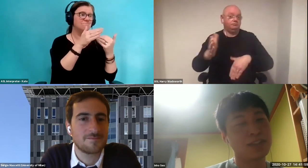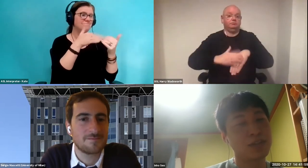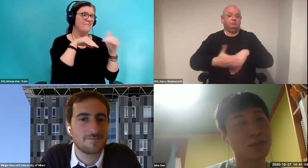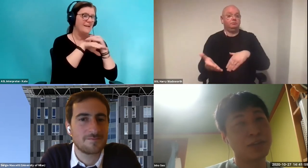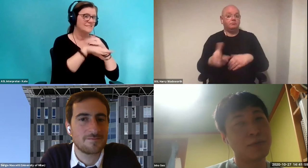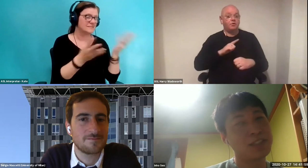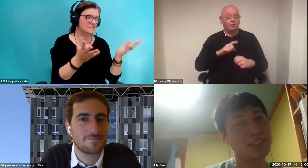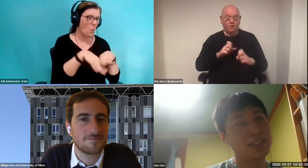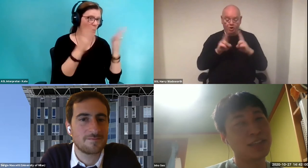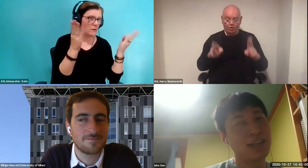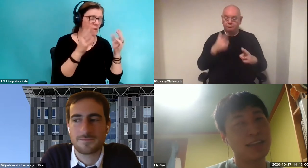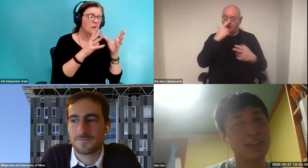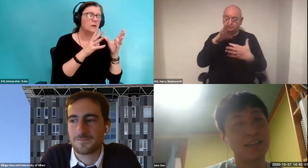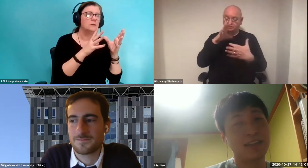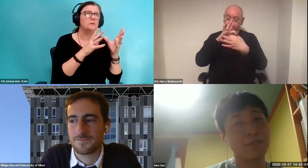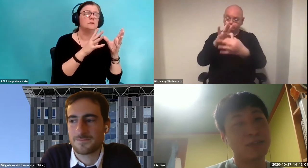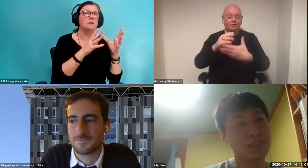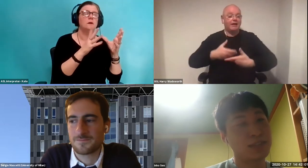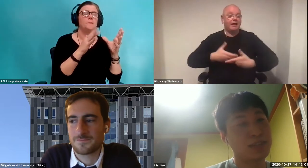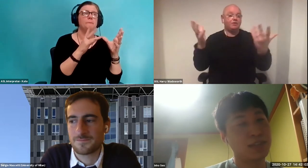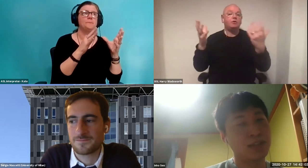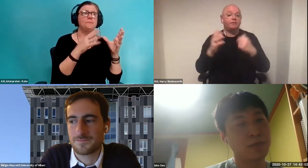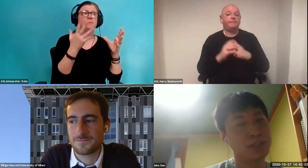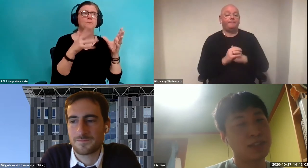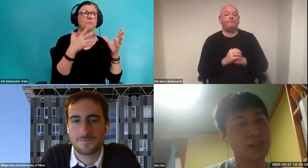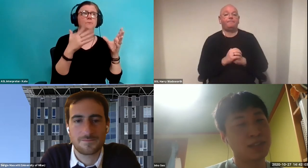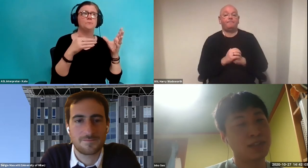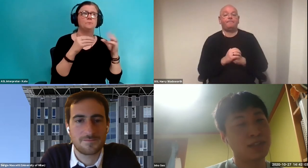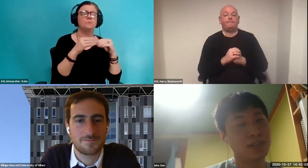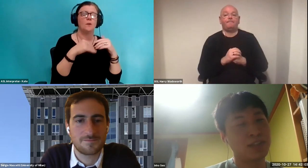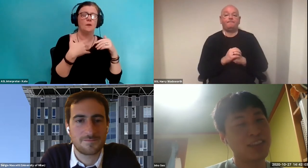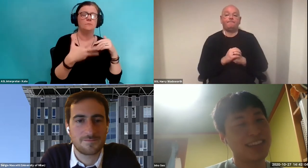so it was I think it was it was the good thing